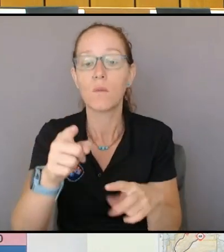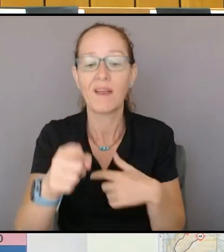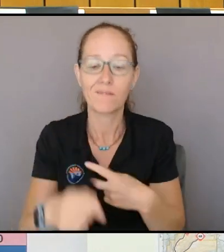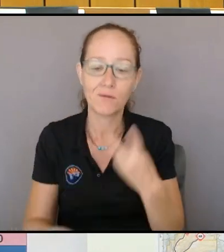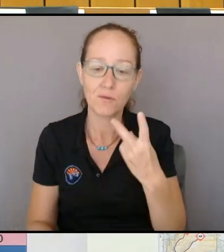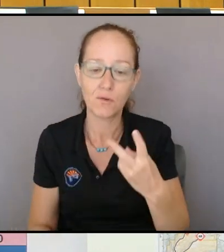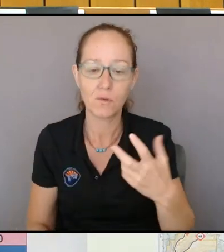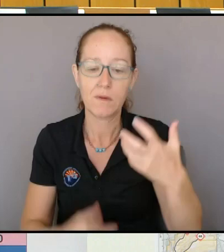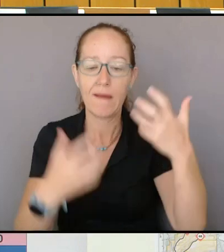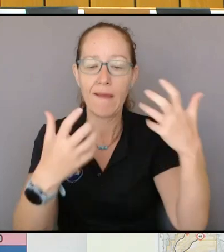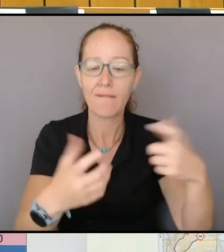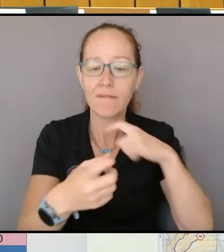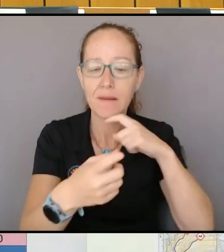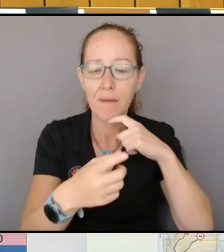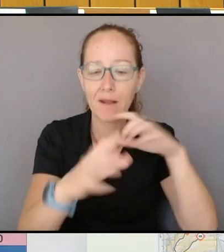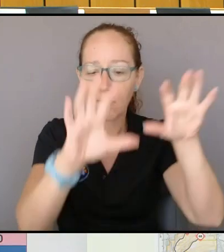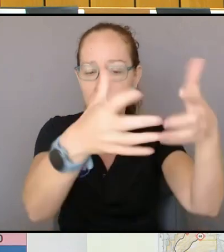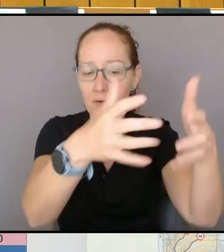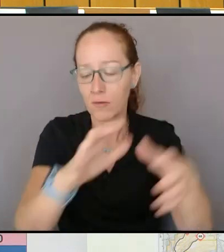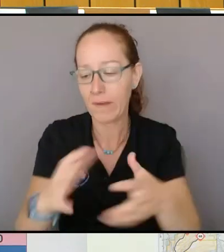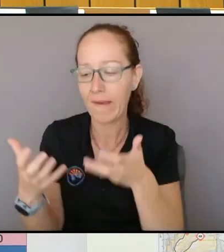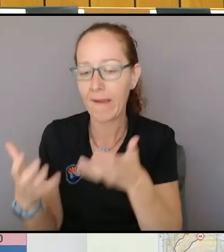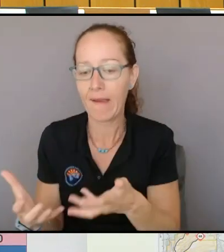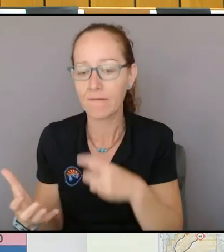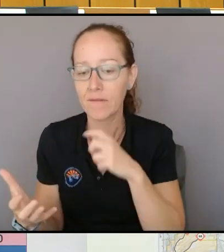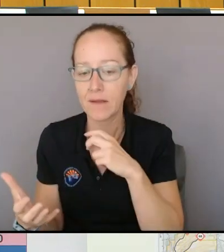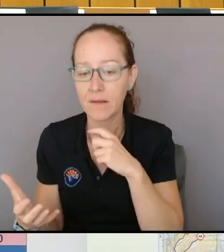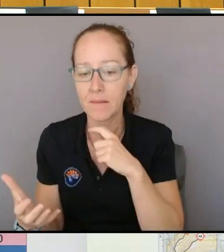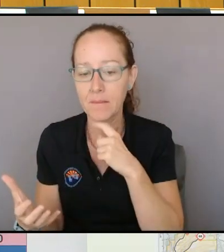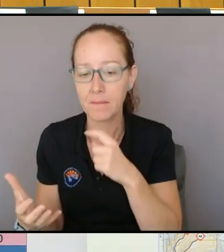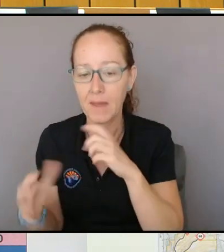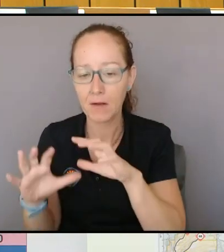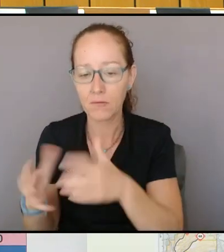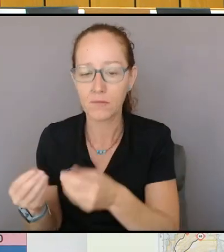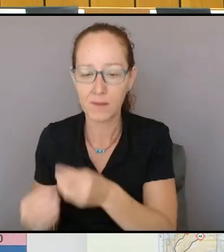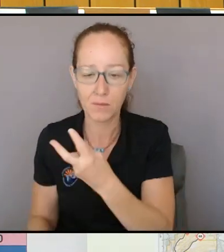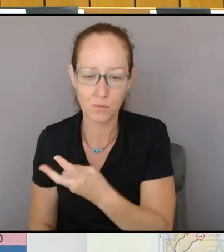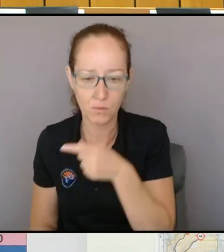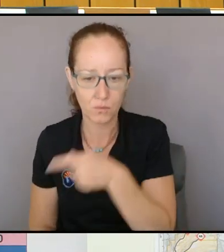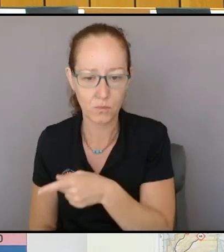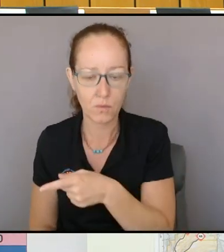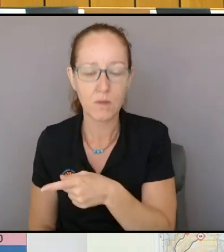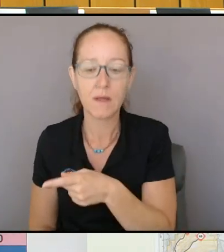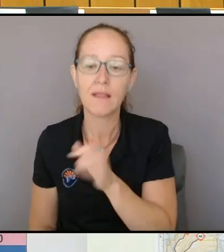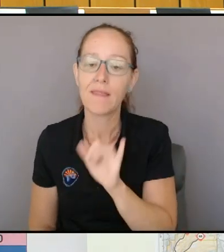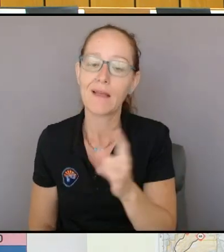sounds. It's where the dozers and all the processors, the feller bunchers, and everything. We put them together in